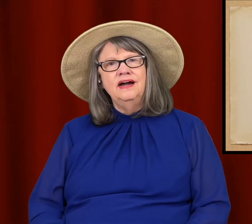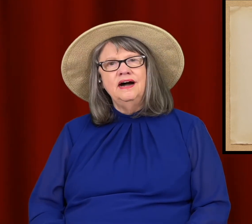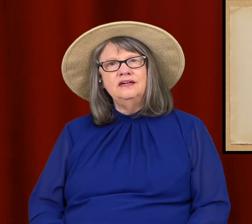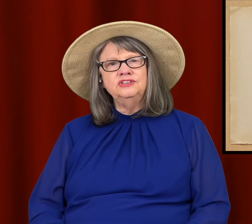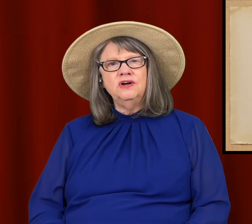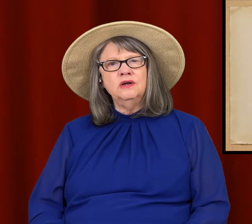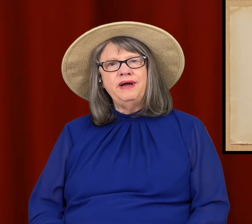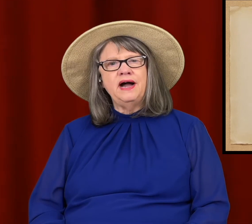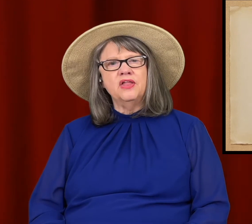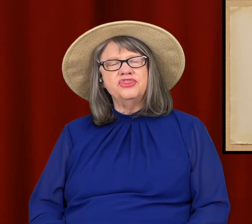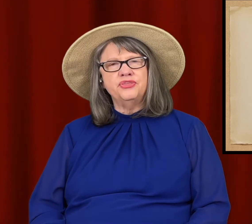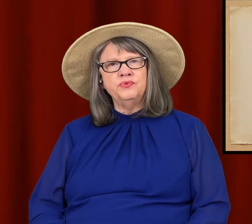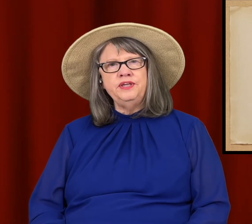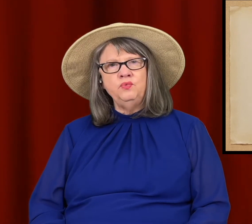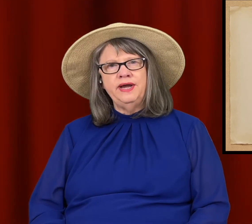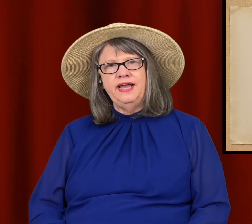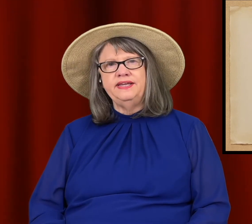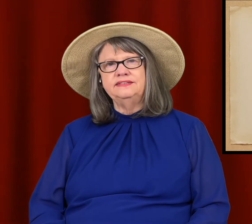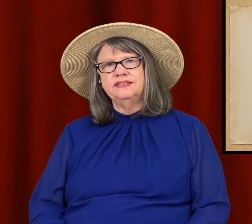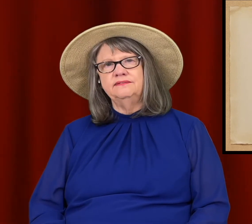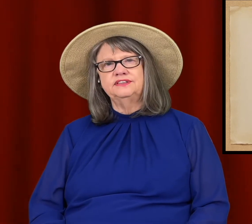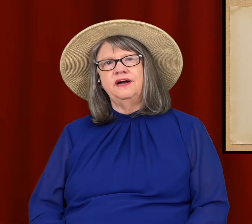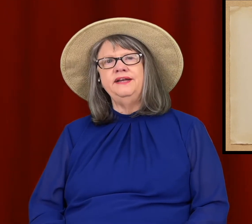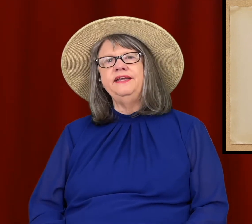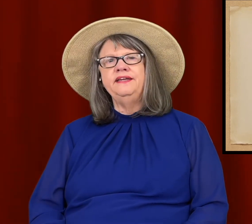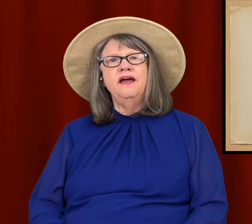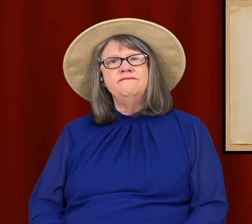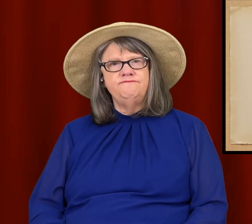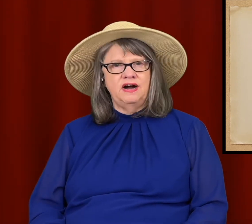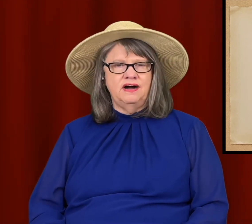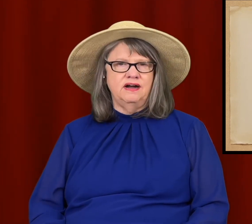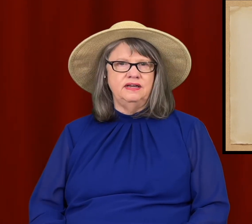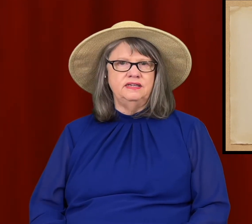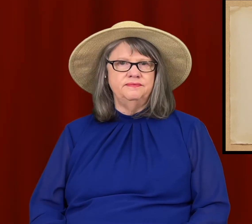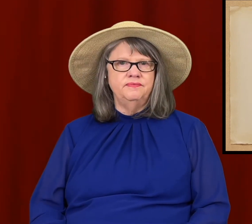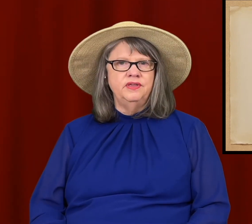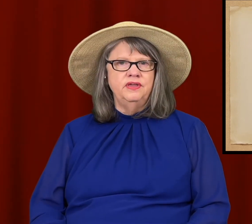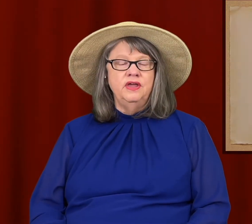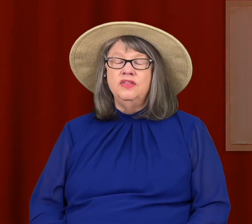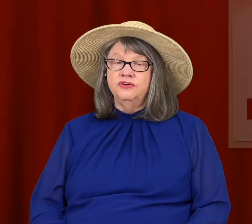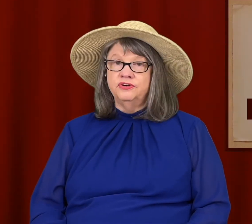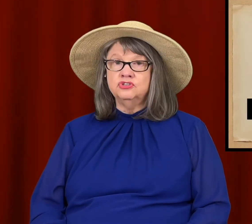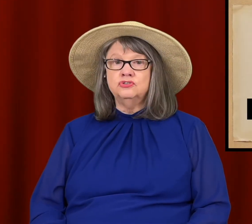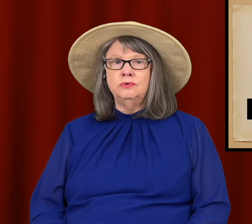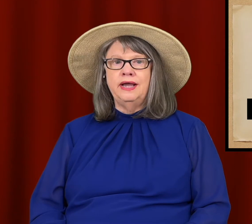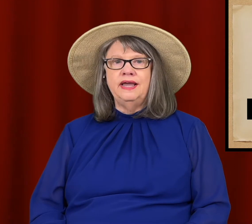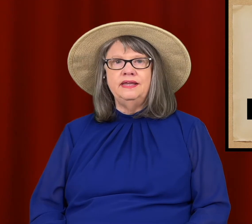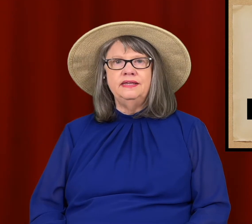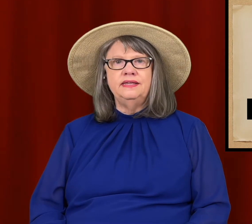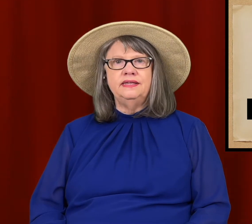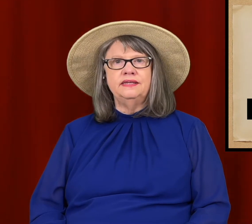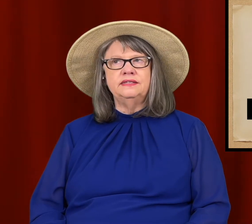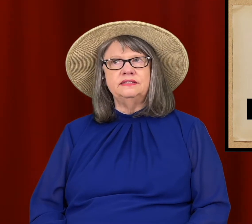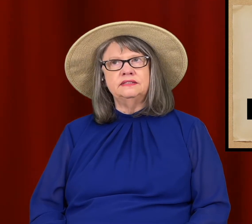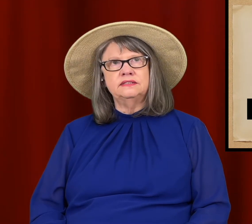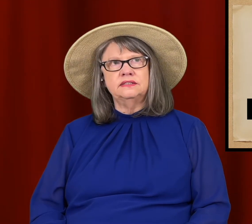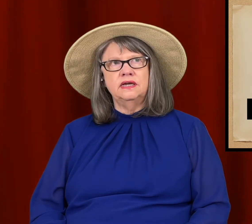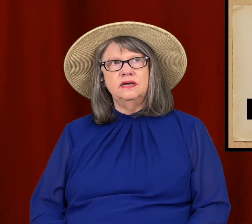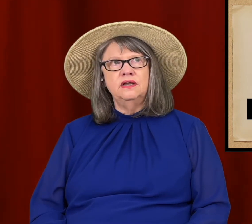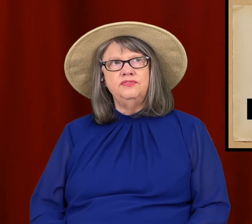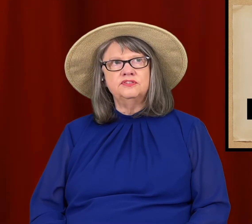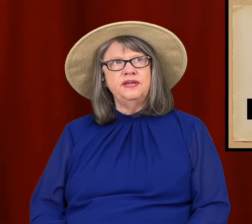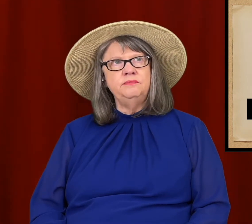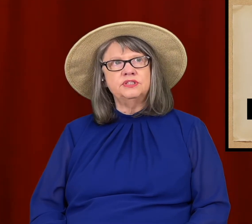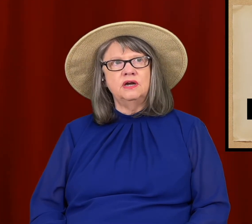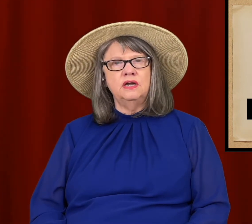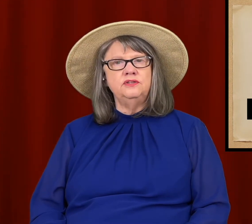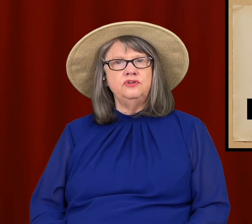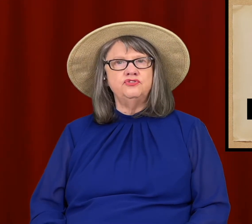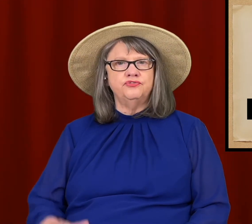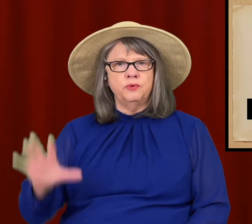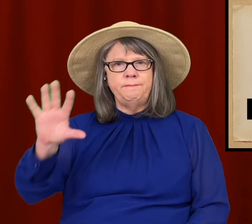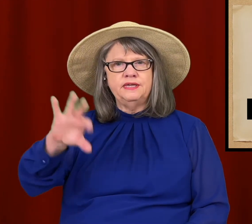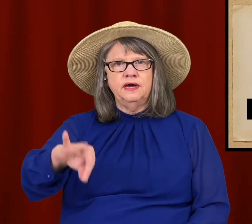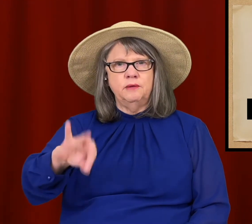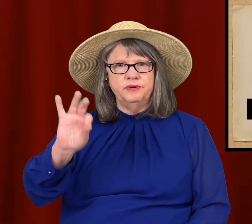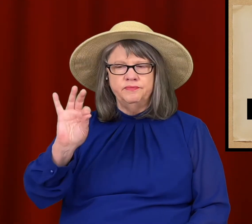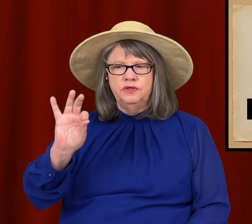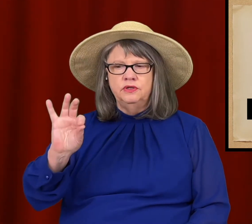I'll talk about three ways of signing FIND. The first way is the same sign used for PICKUP.